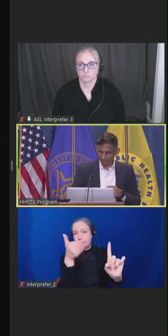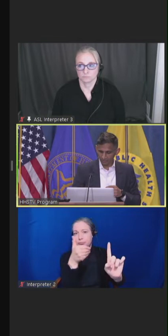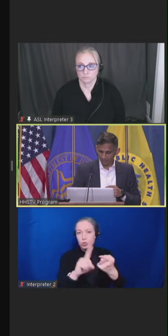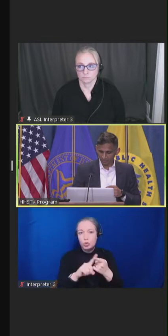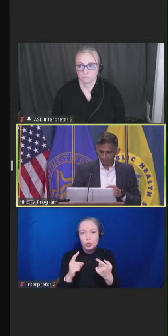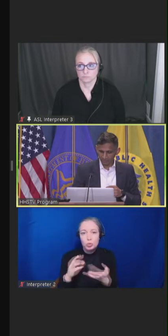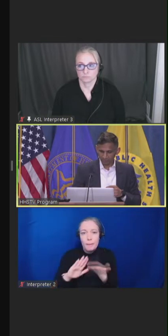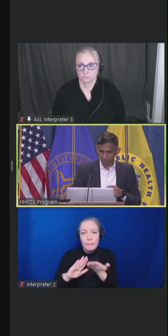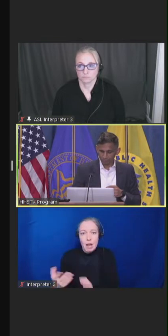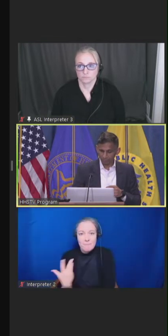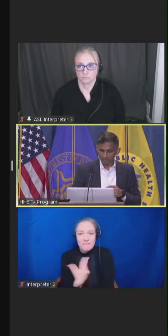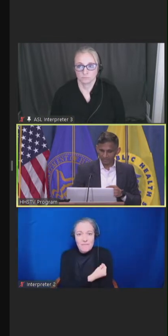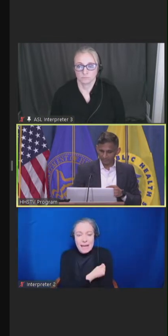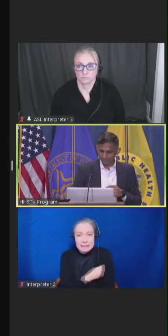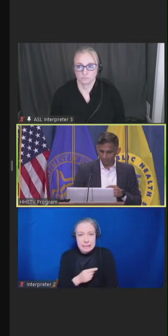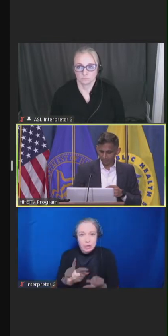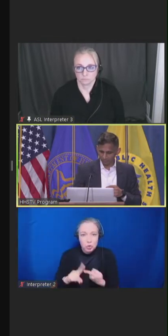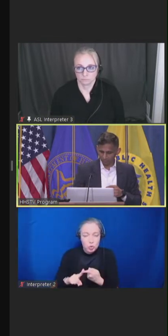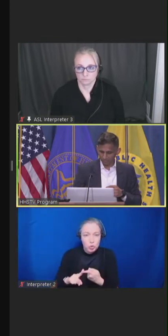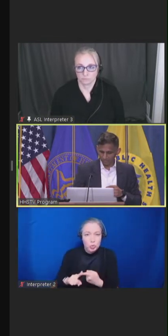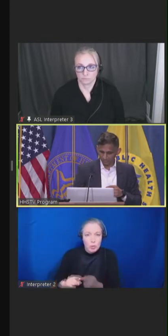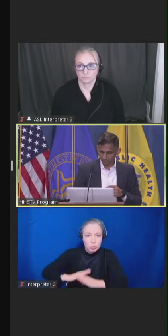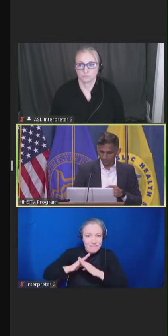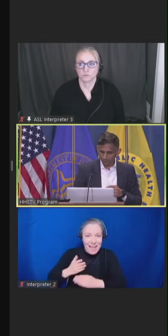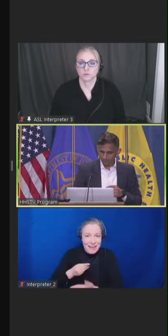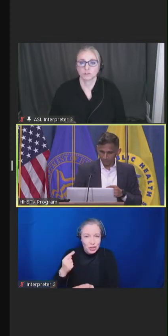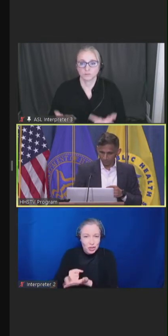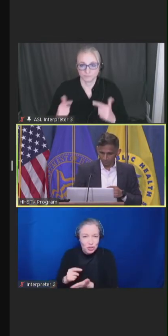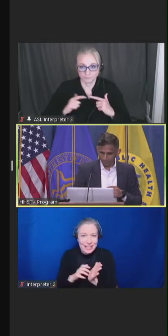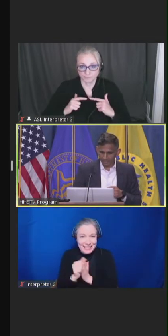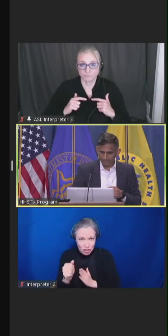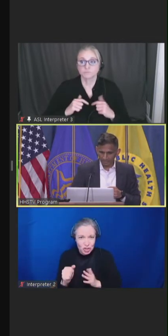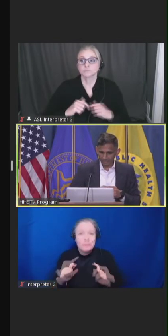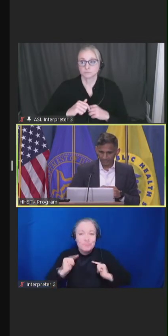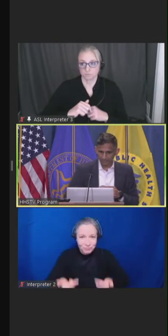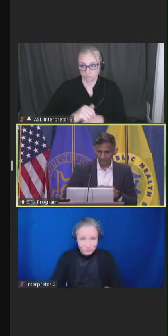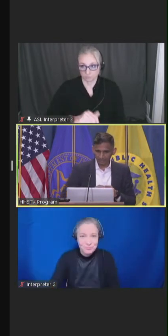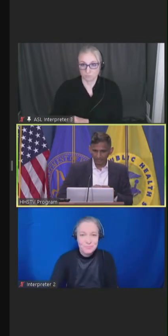to -- that can both prevent, as well as treat cancer. So, with that, I'd like to highlight